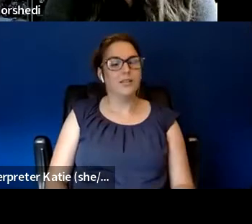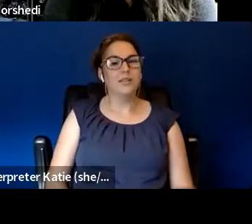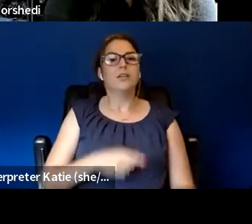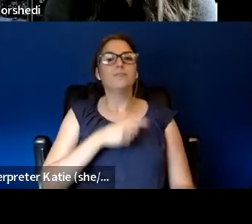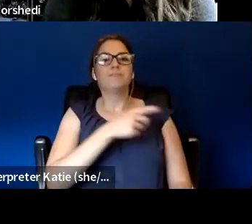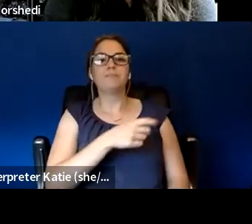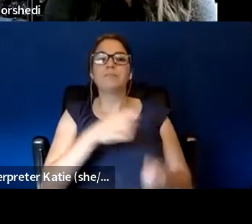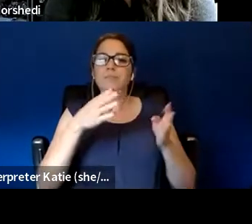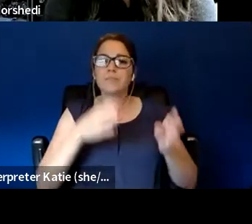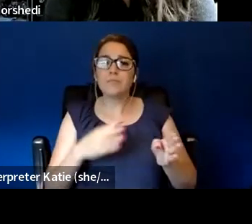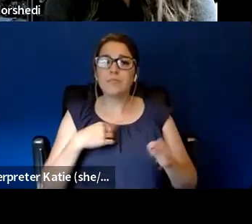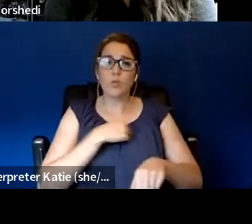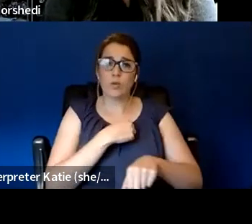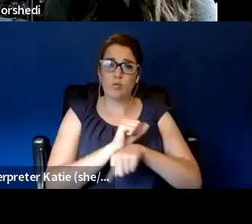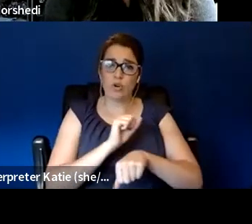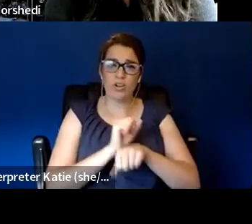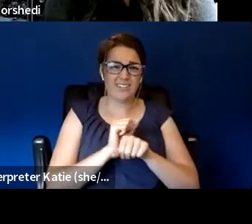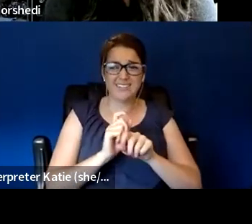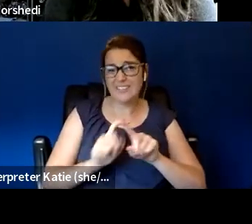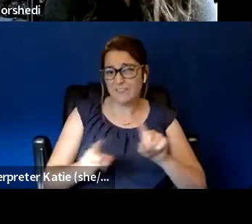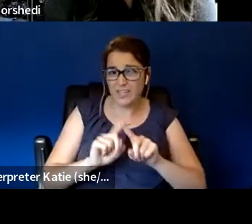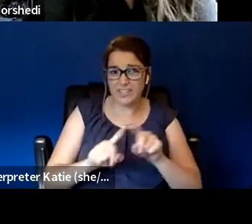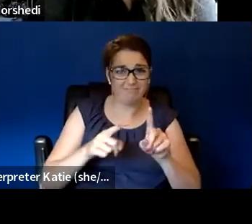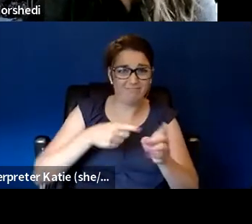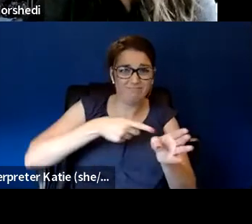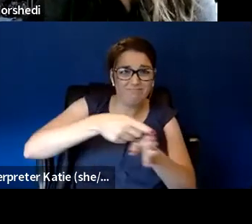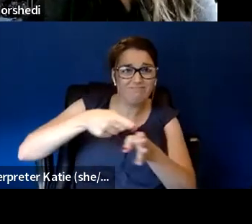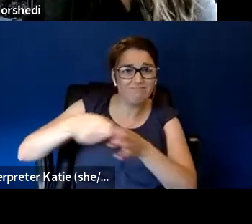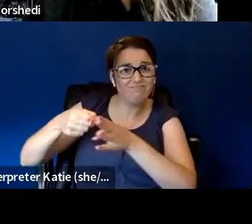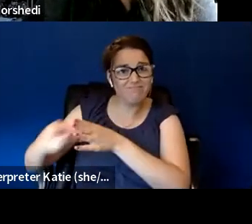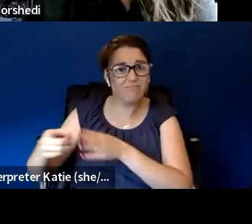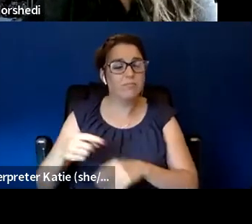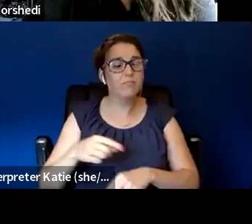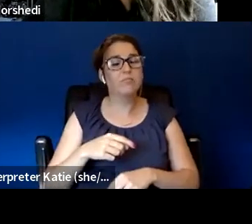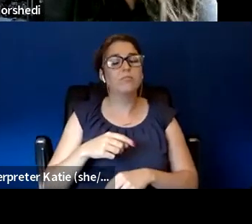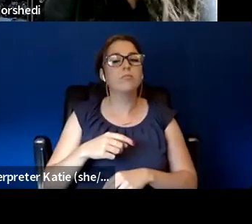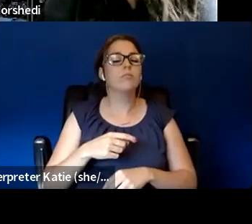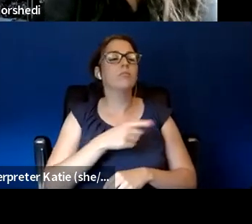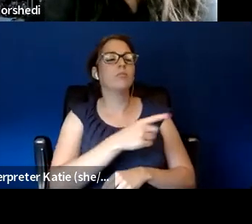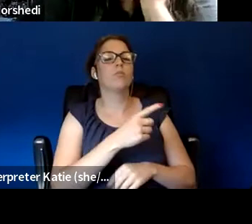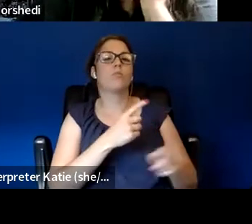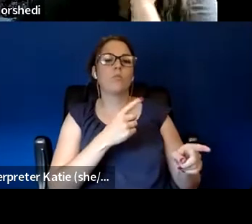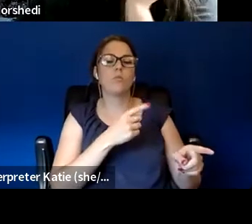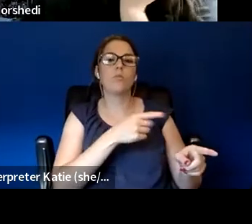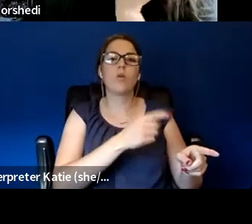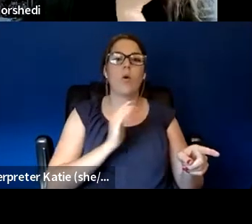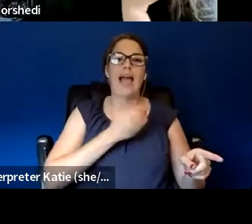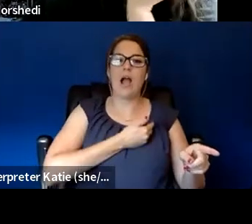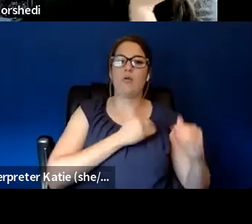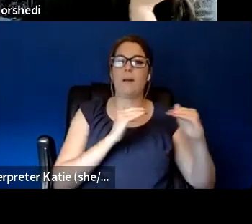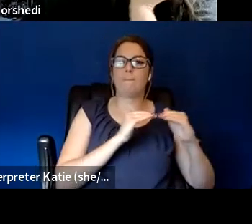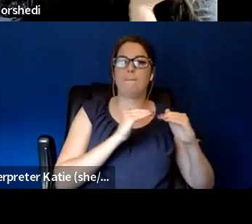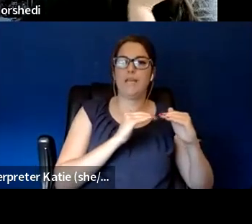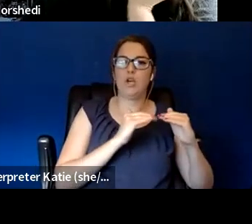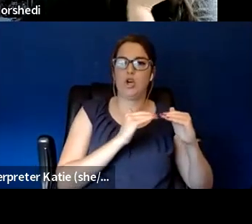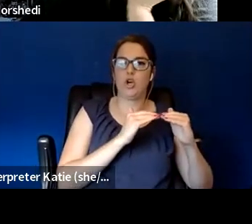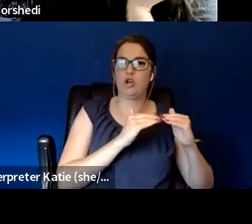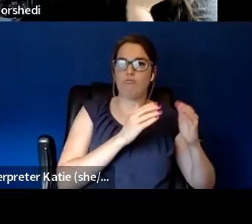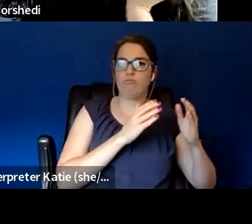on all levels. We were able to, one of our peers was working with him and street medicine